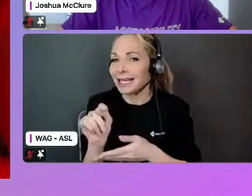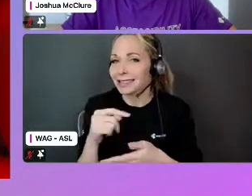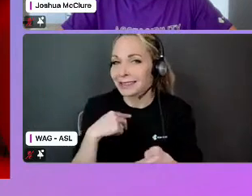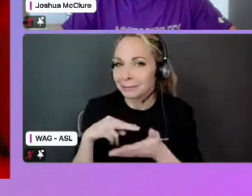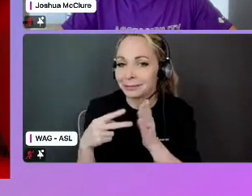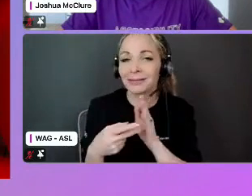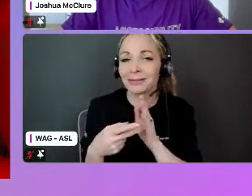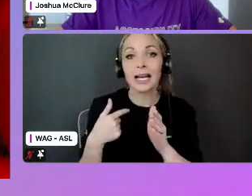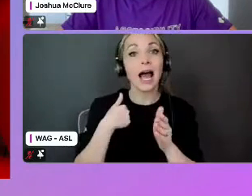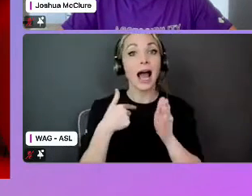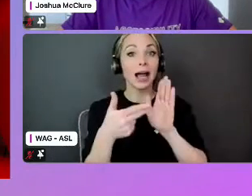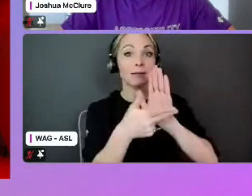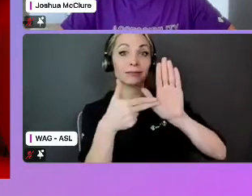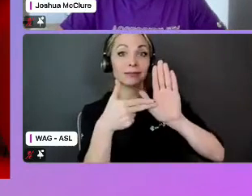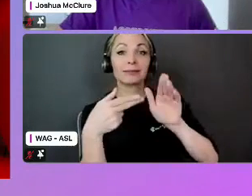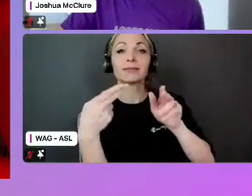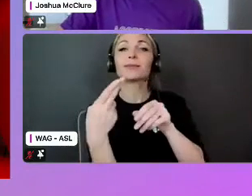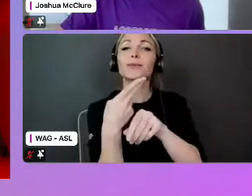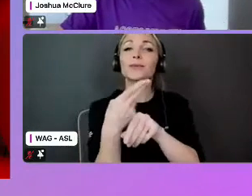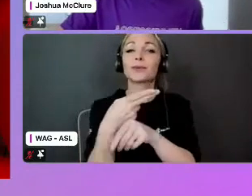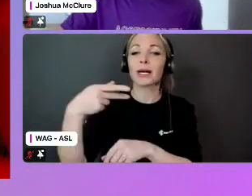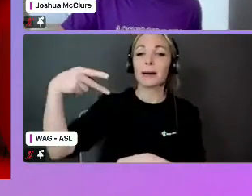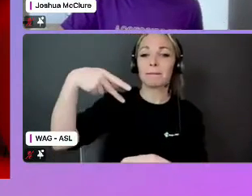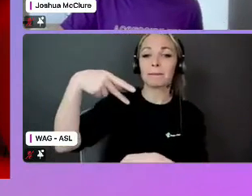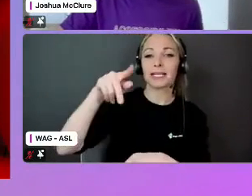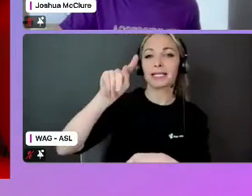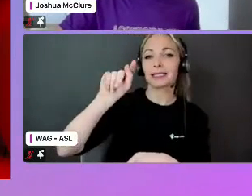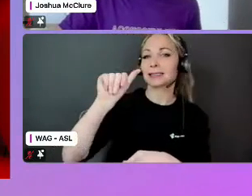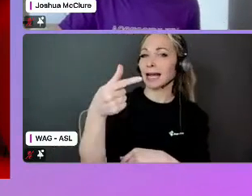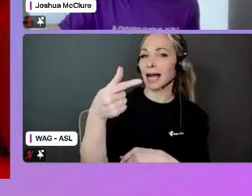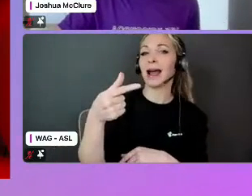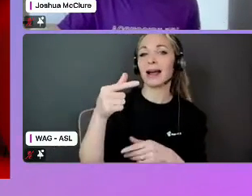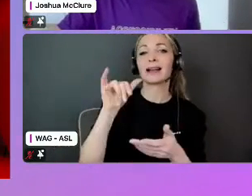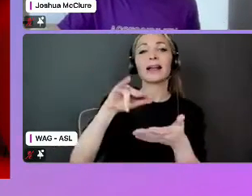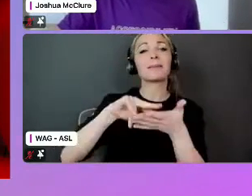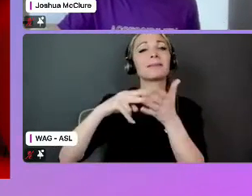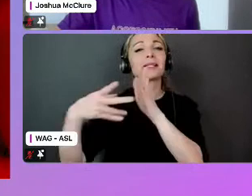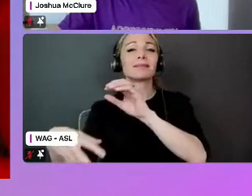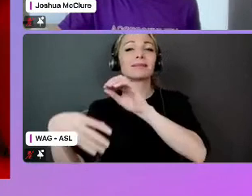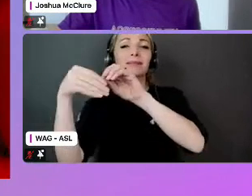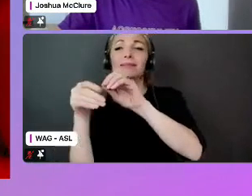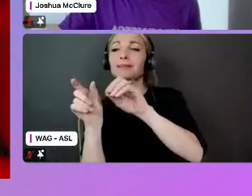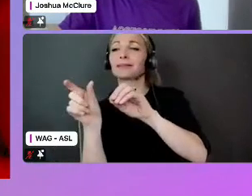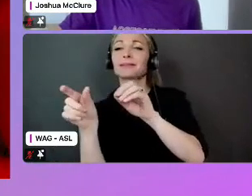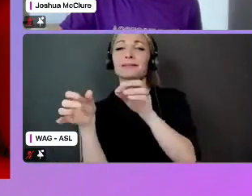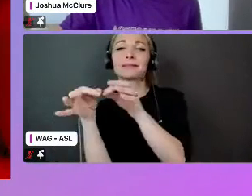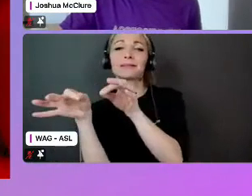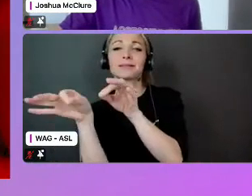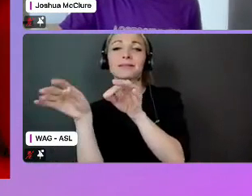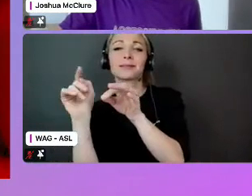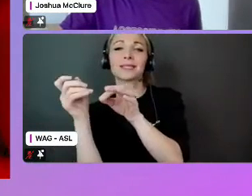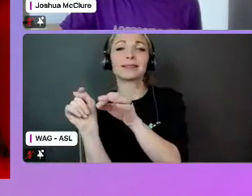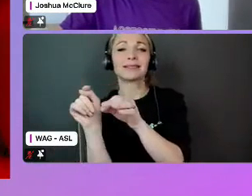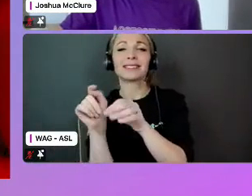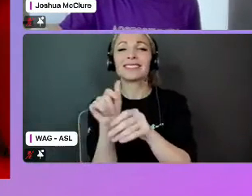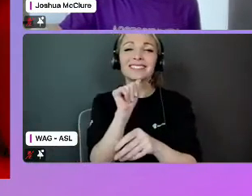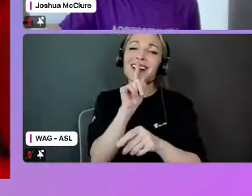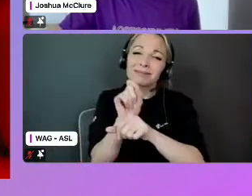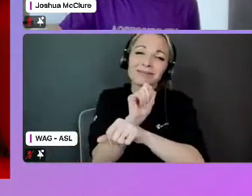for error messages and inputs. -- I'm sorry error message doesn't help text. I had those marked using P tags.